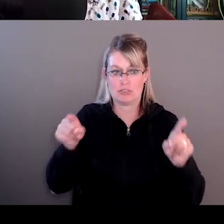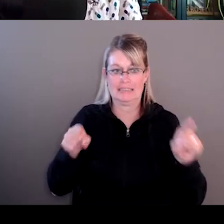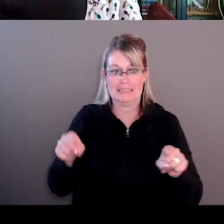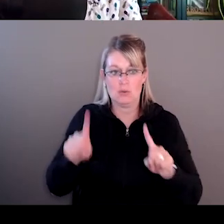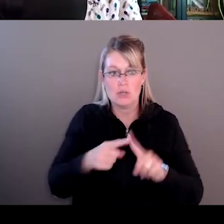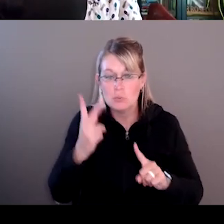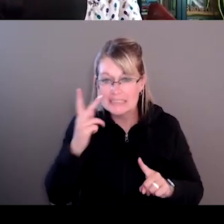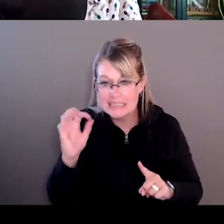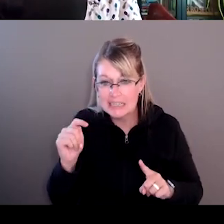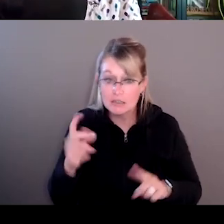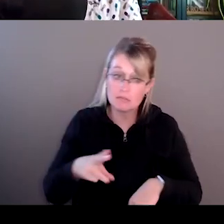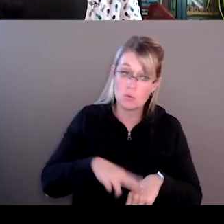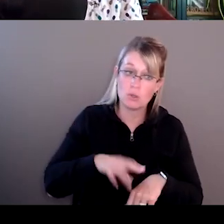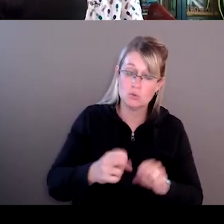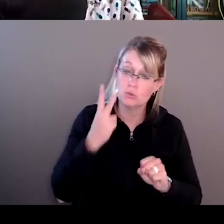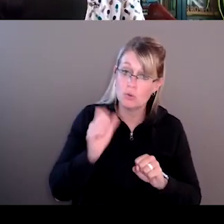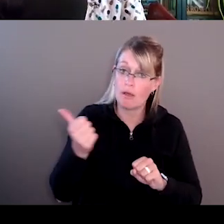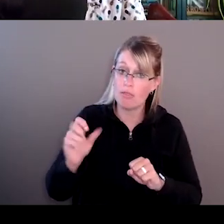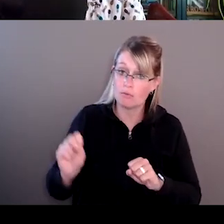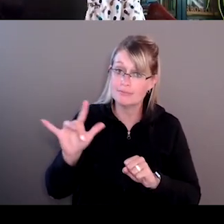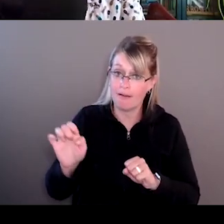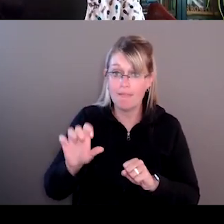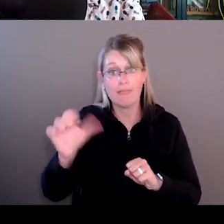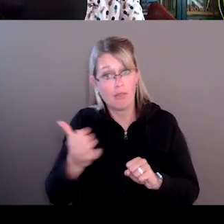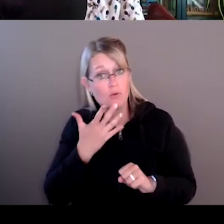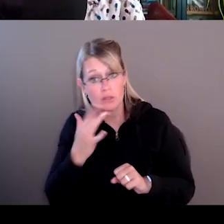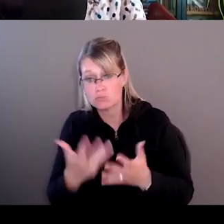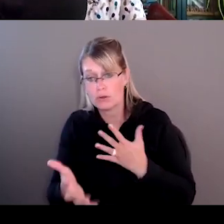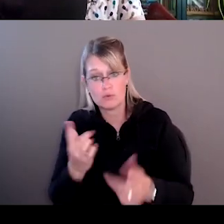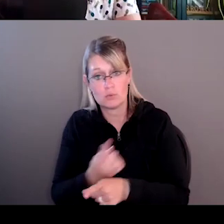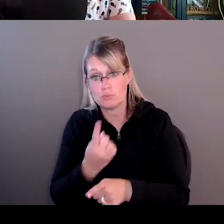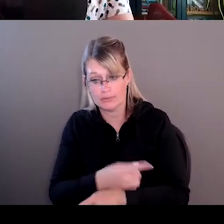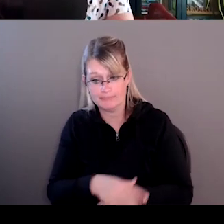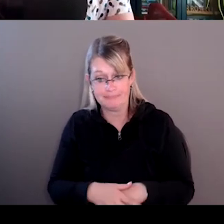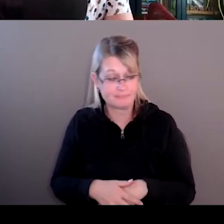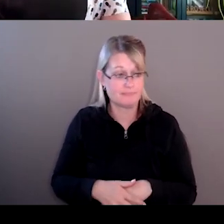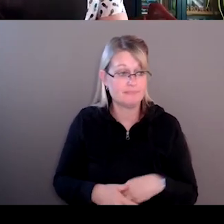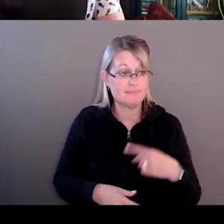You can come of course, use other styles and colors as appropriate. Now the button is the only